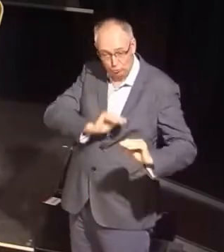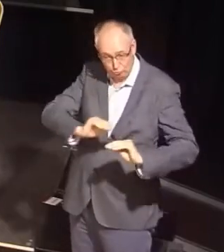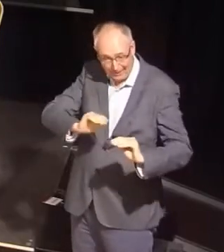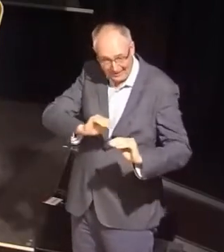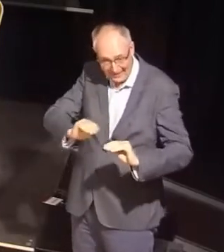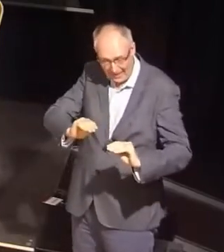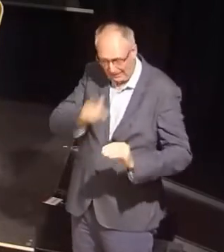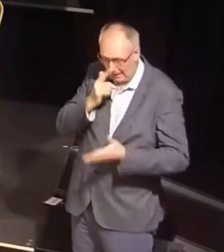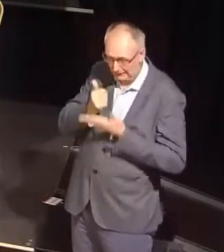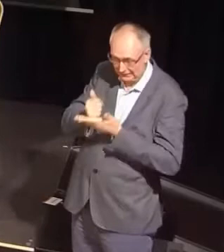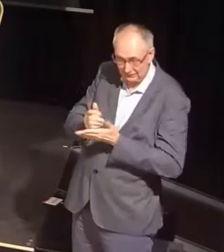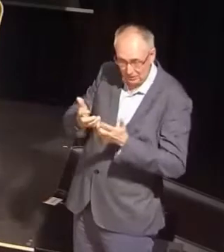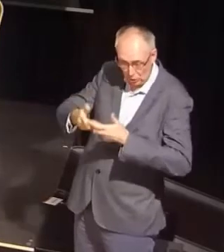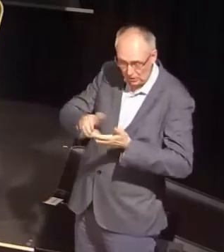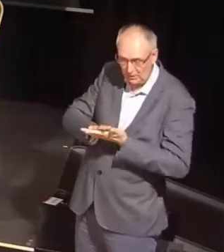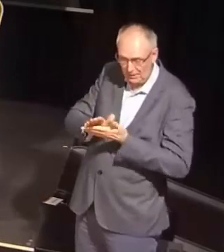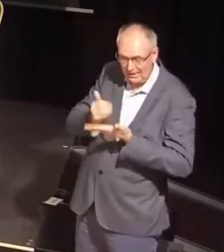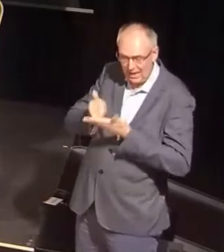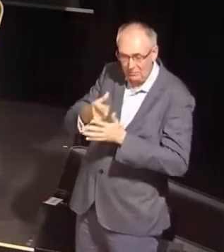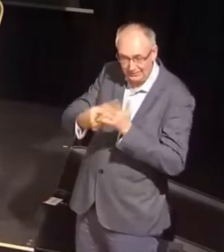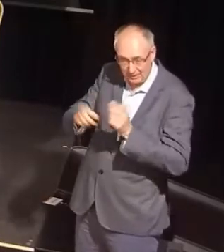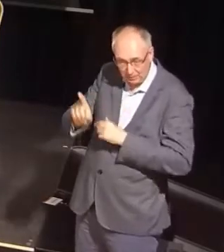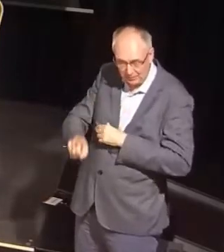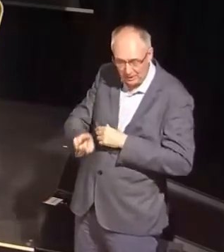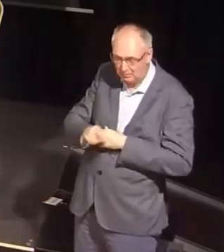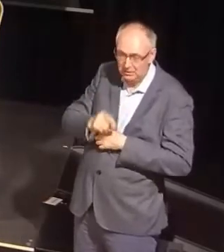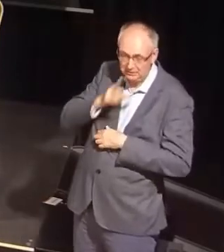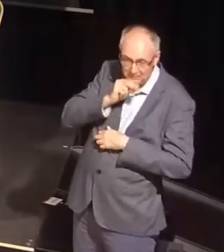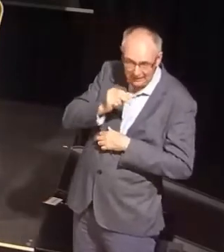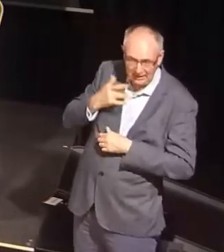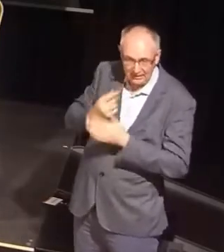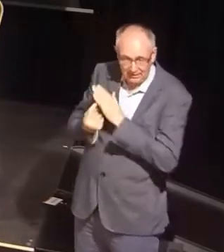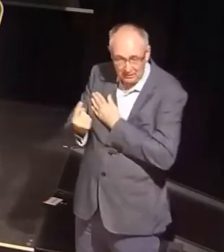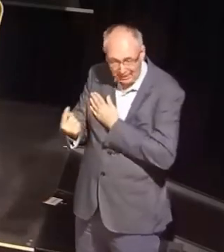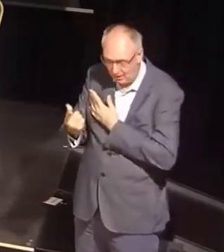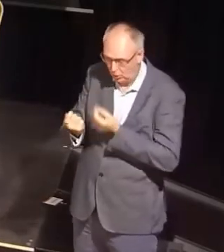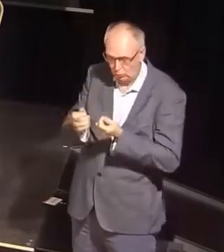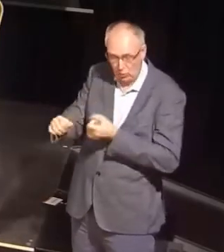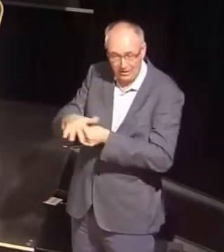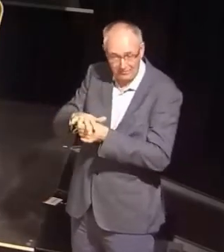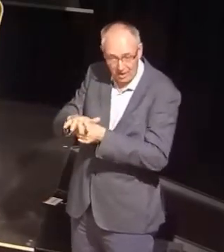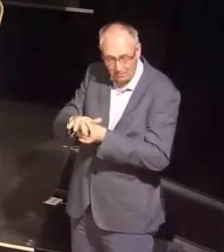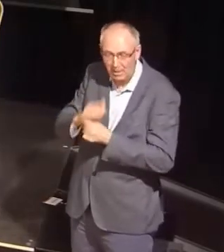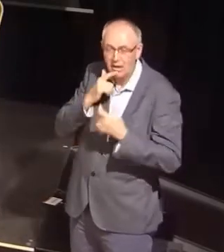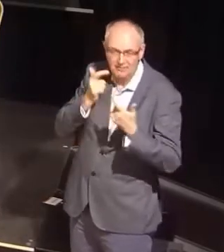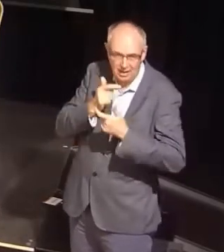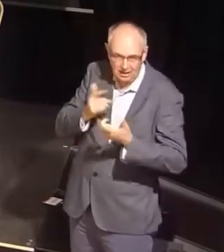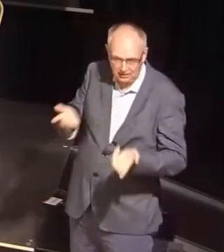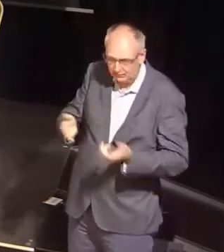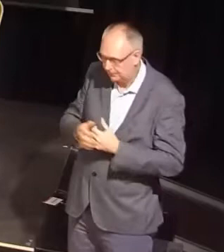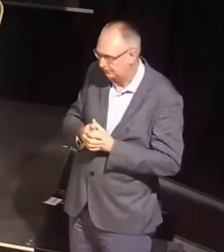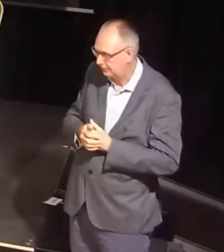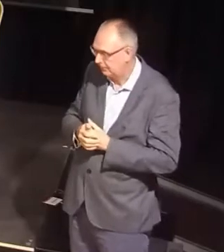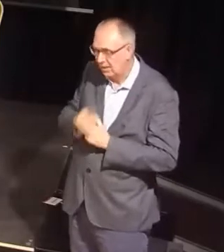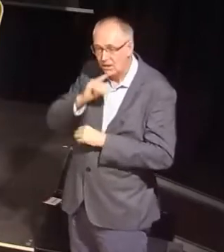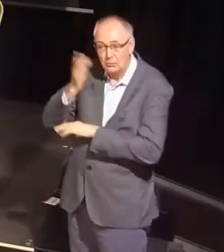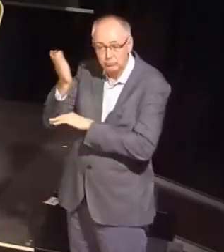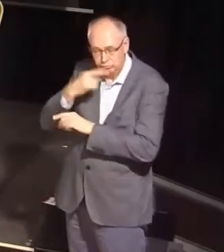we help disabled people speak, live independently, control their environment and have fun. This talk will be about the work we do